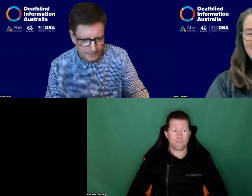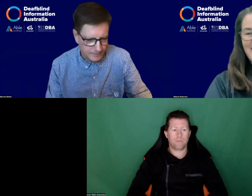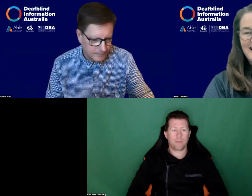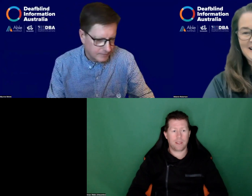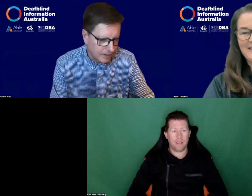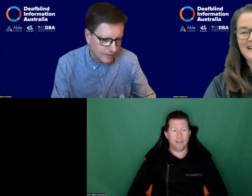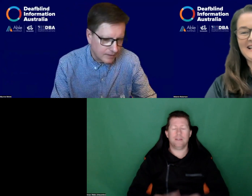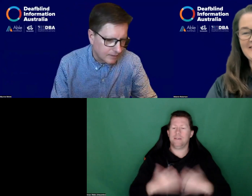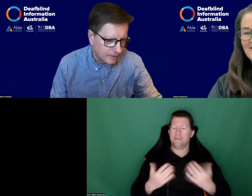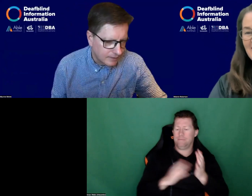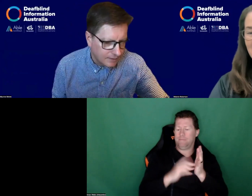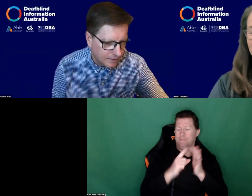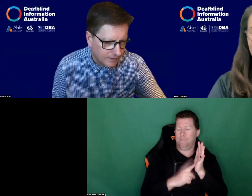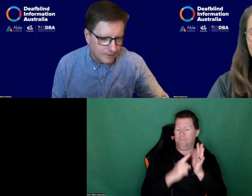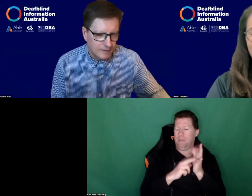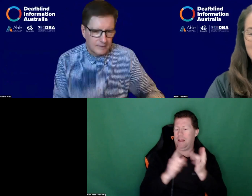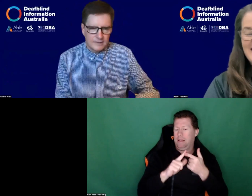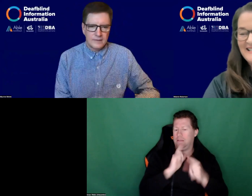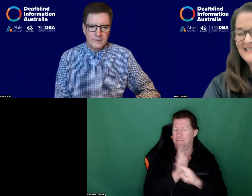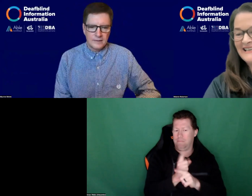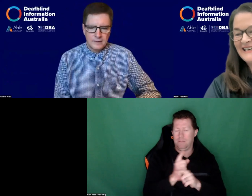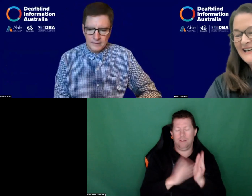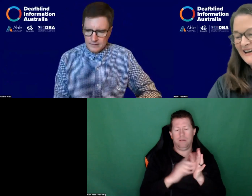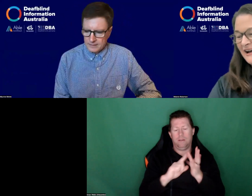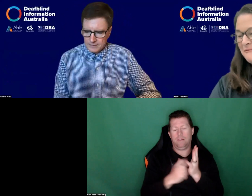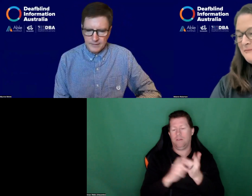It's Melanie speaking. Maurice that was fantastic.